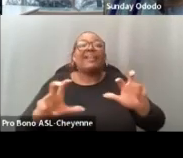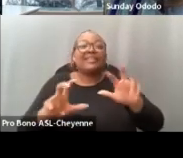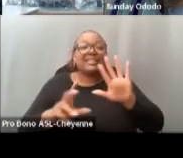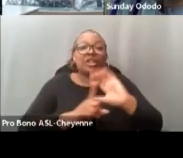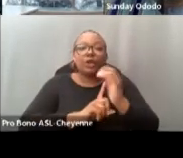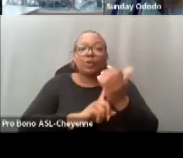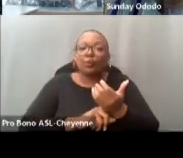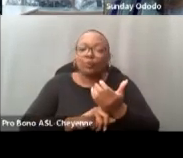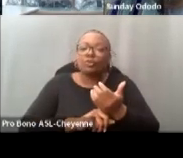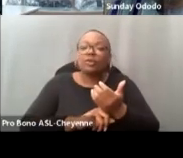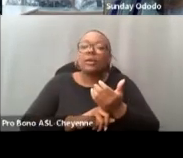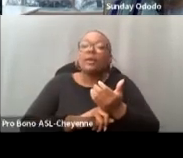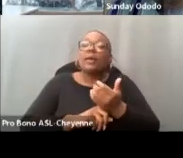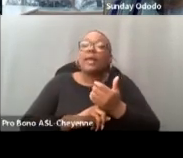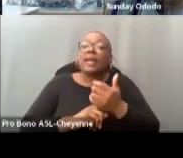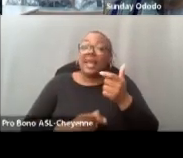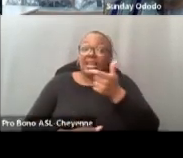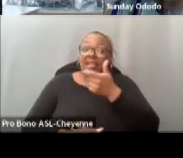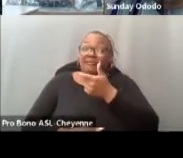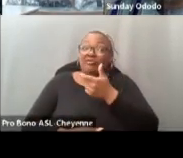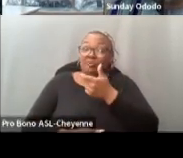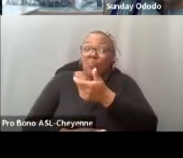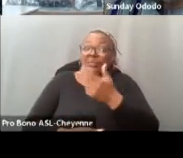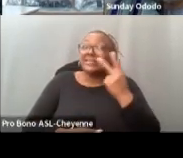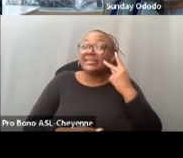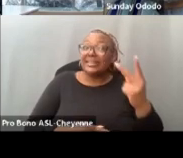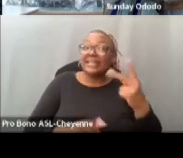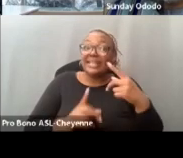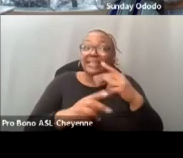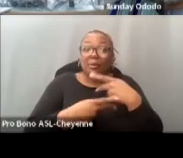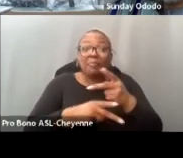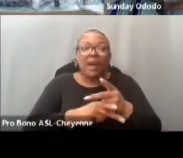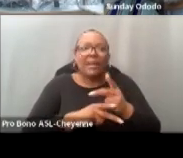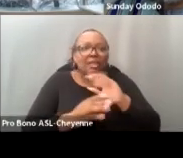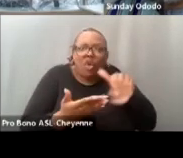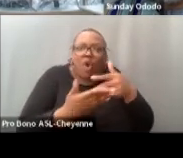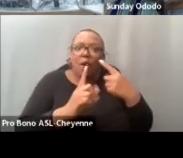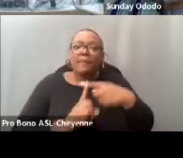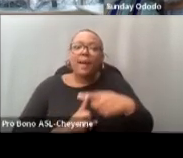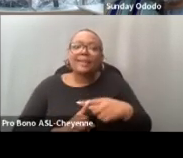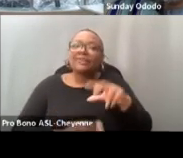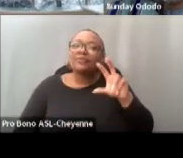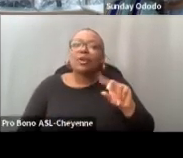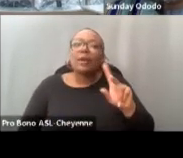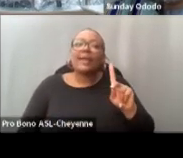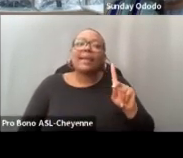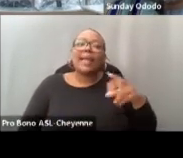And if you look at the products, it's not like they're all positive. You know, K-pop, everybody loves K-Pop,